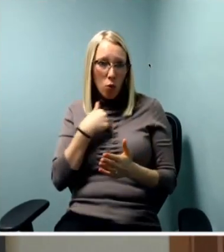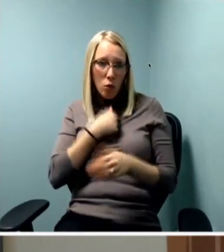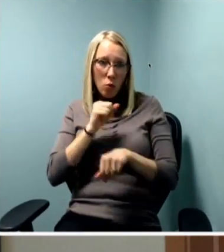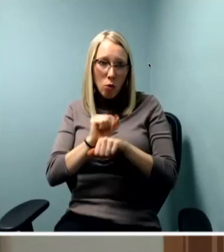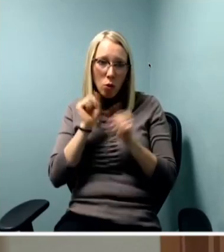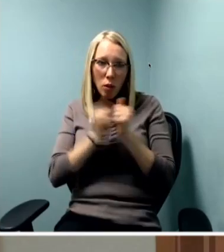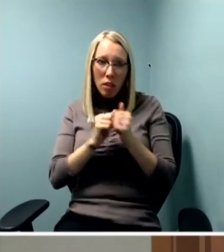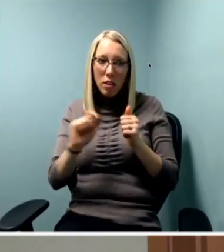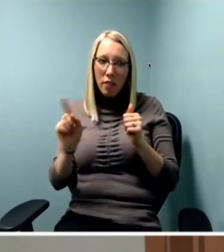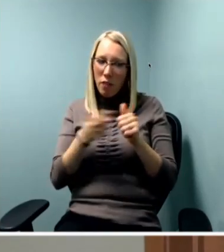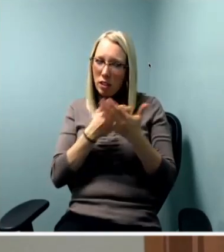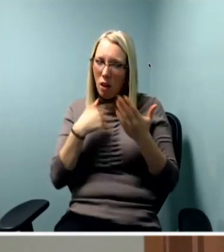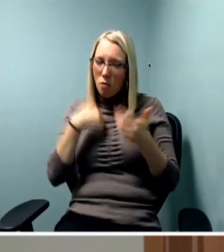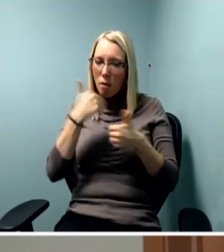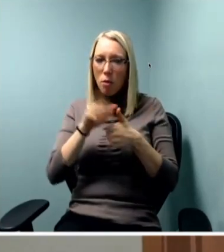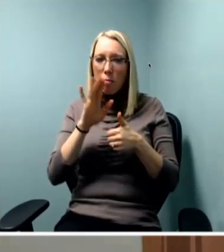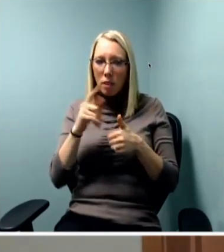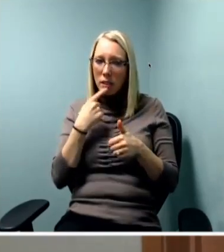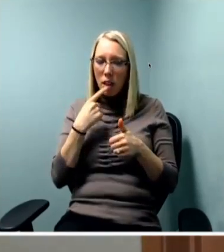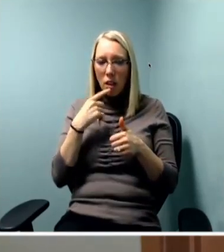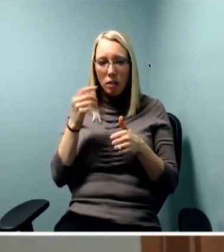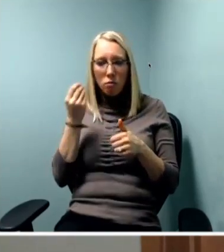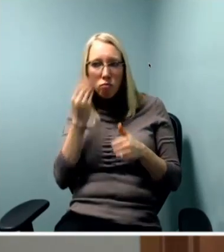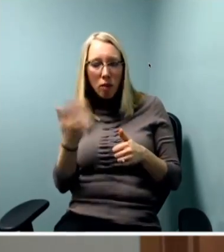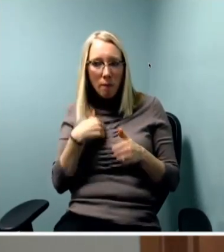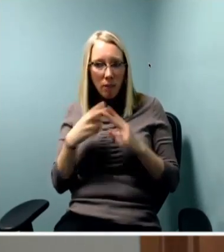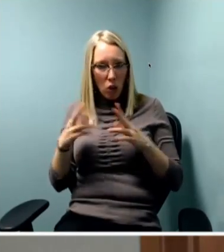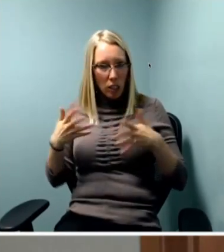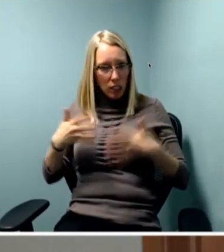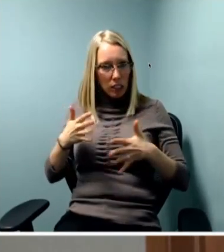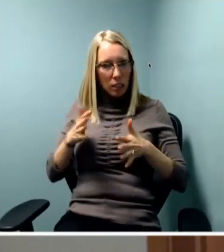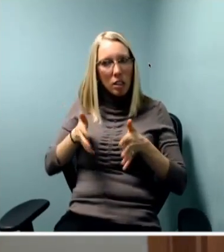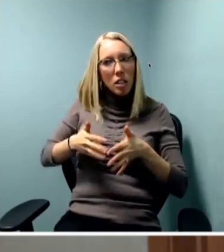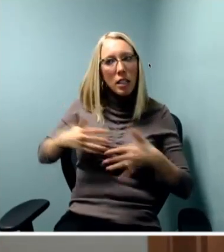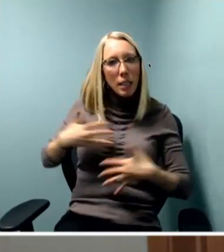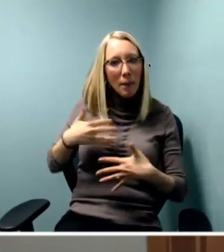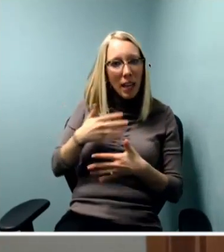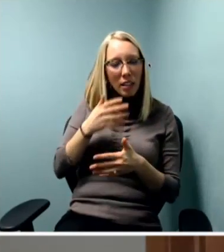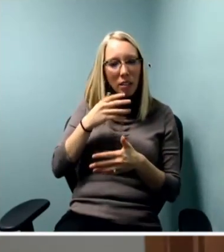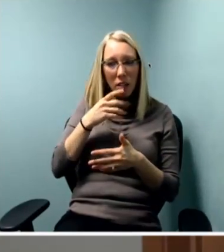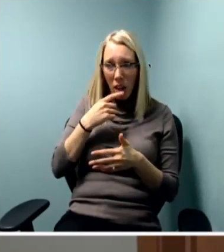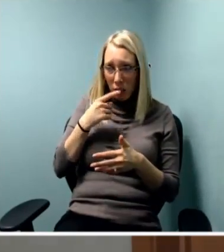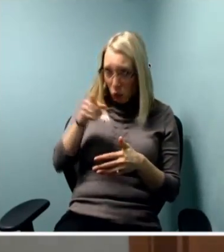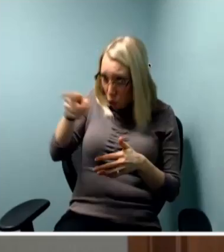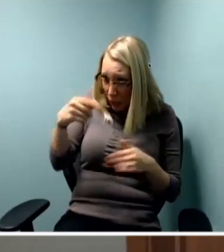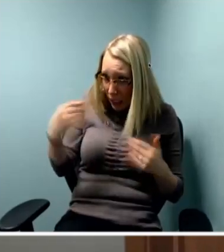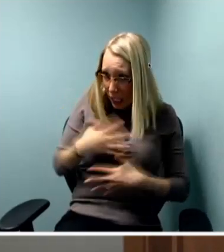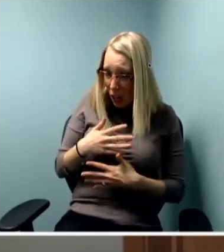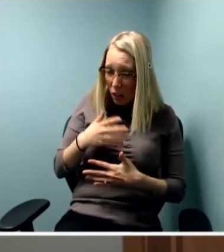was, "I'm really intimidated." I said, "You're intimidated?" You know, looking at this dance god.